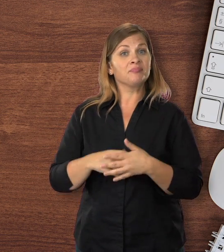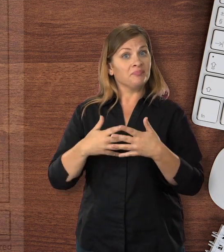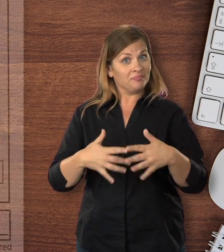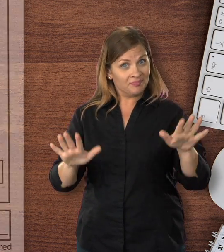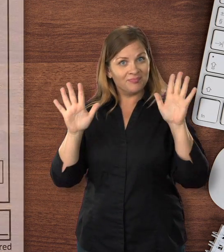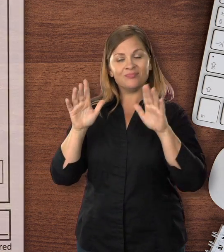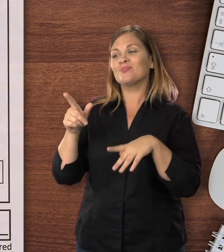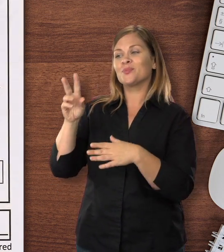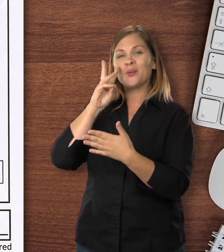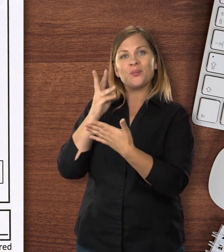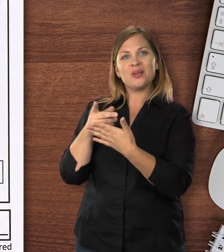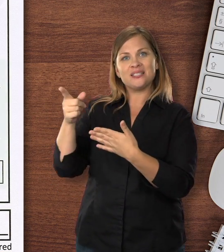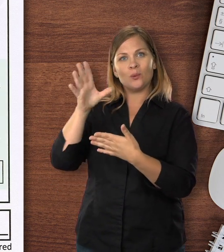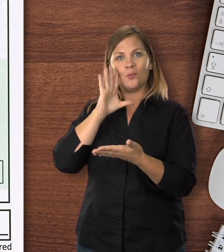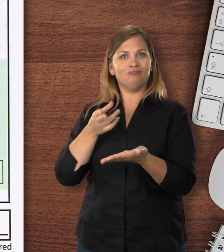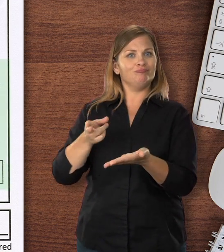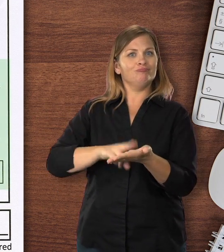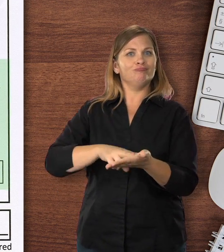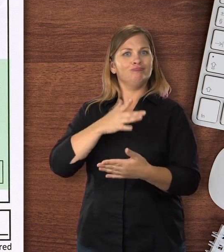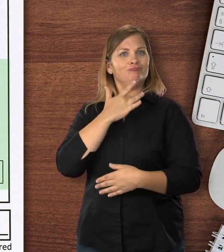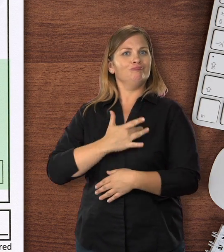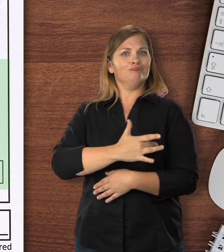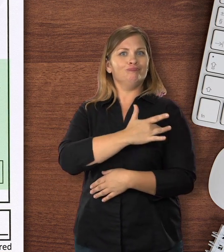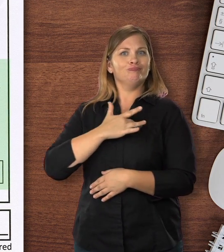Then your witness has to read and sign an oath that says: